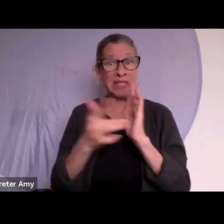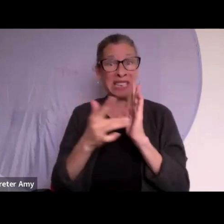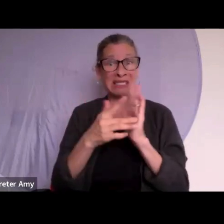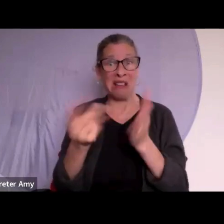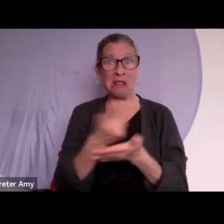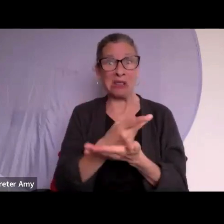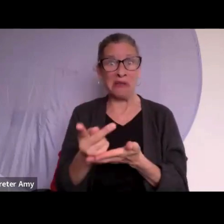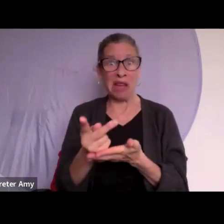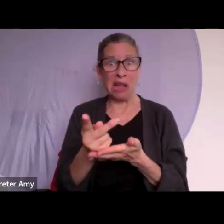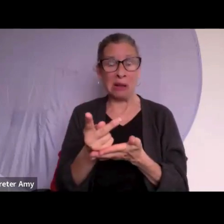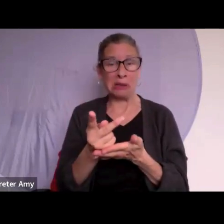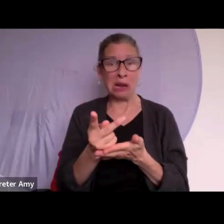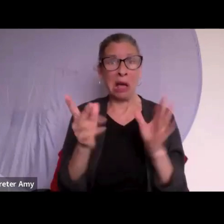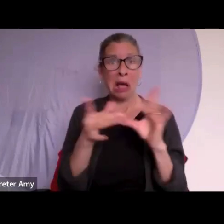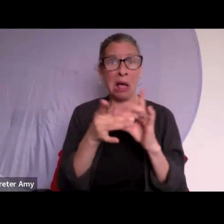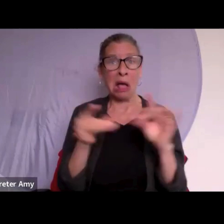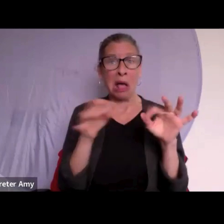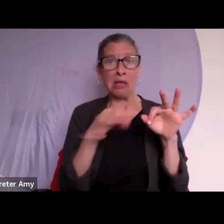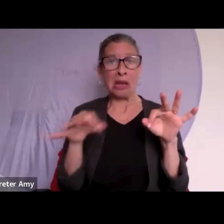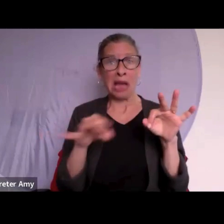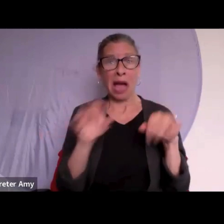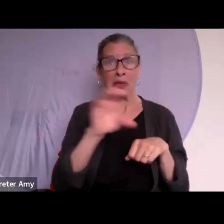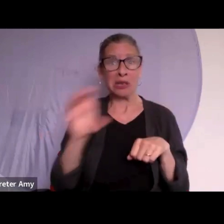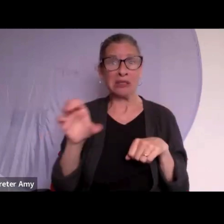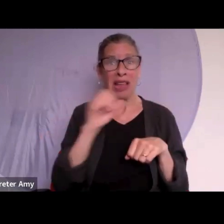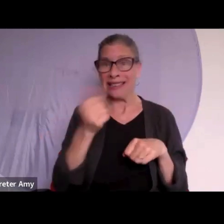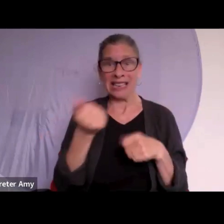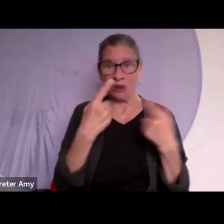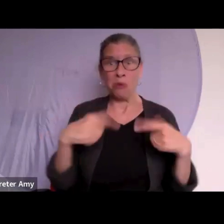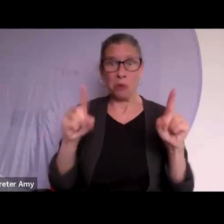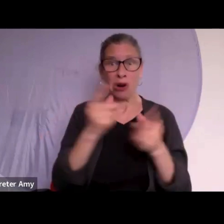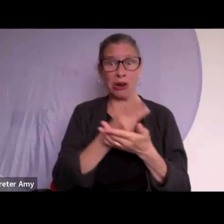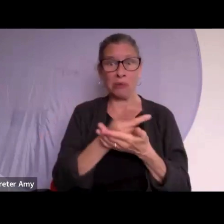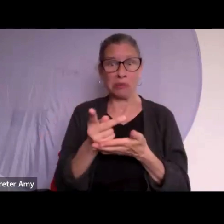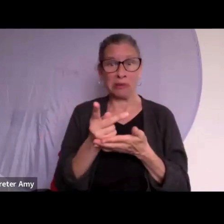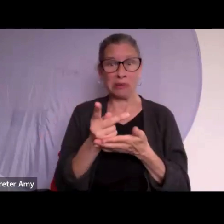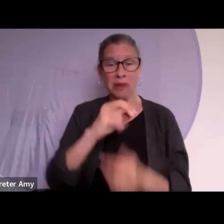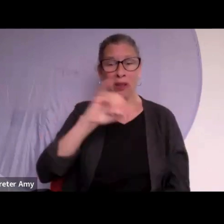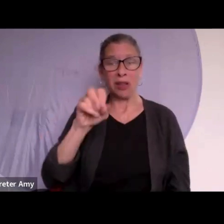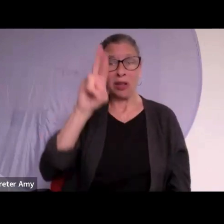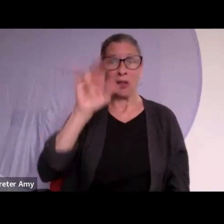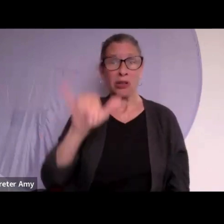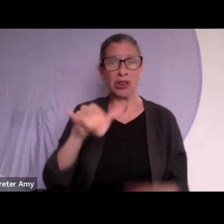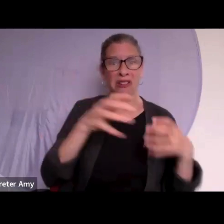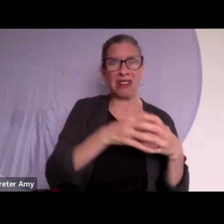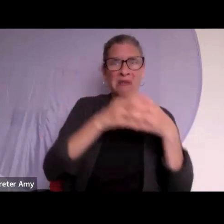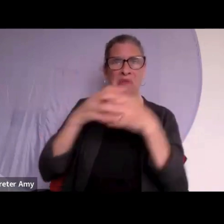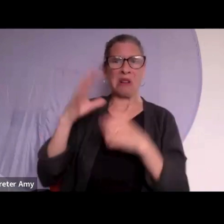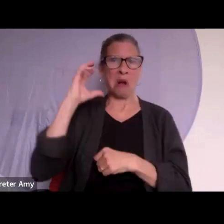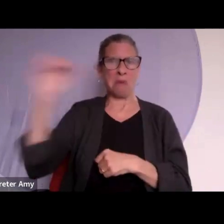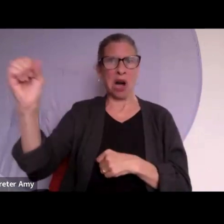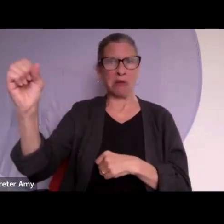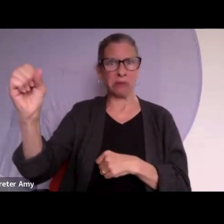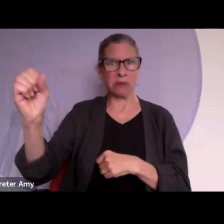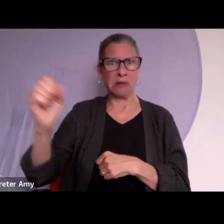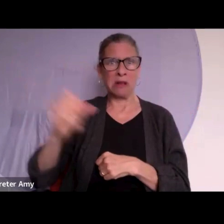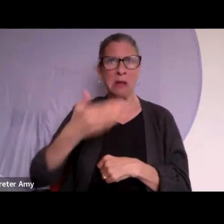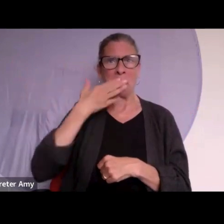captions didn't work. And the jury ended up leaving and they got some bad press about that. I don't like bad press. I think